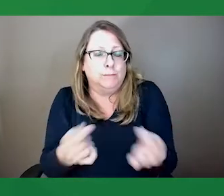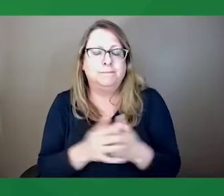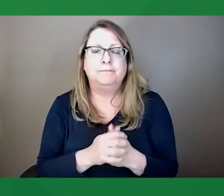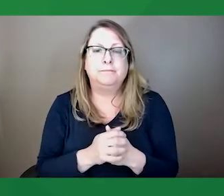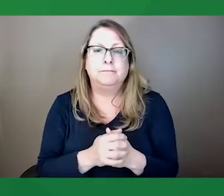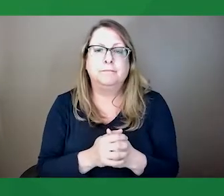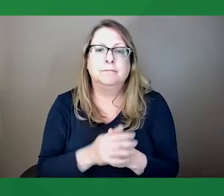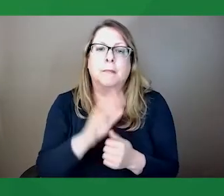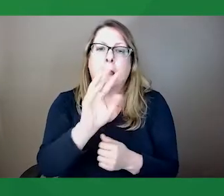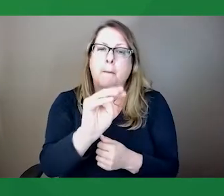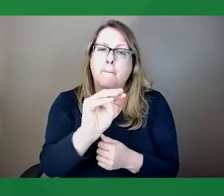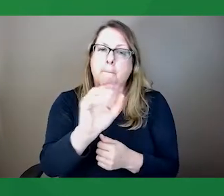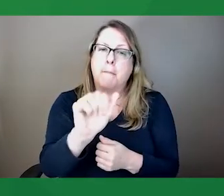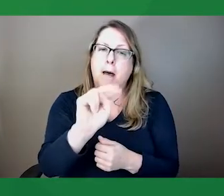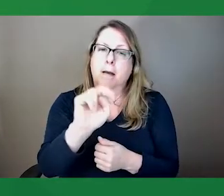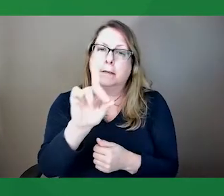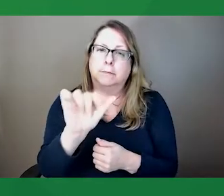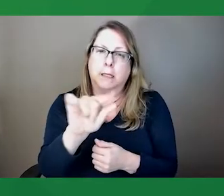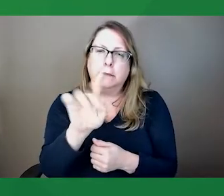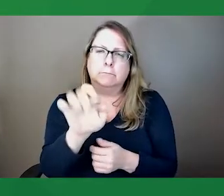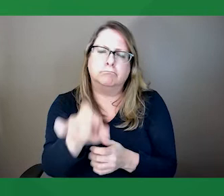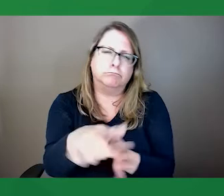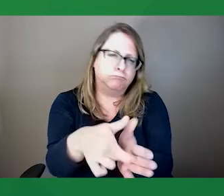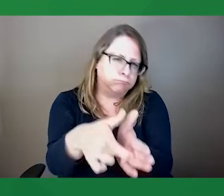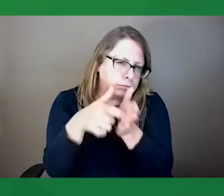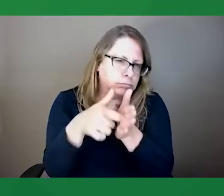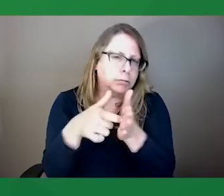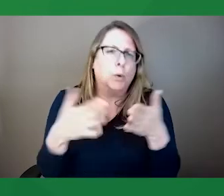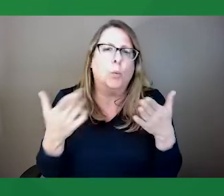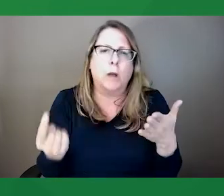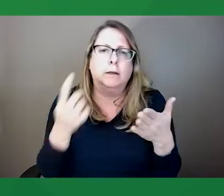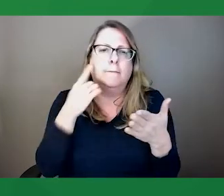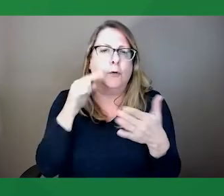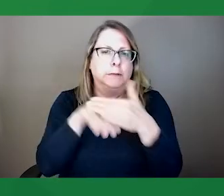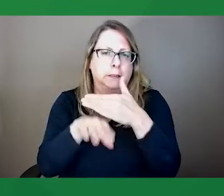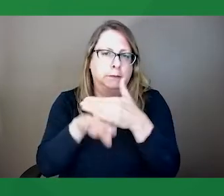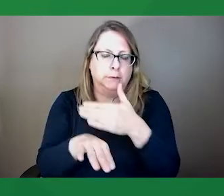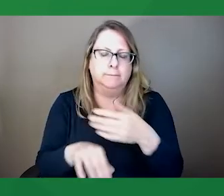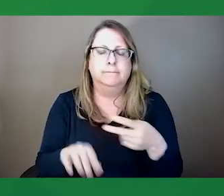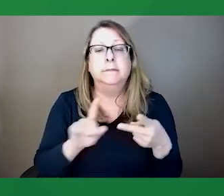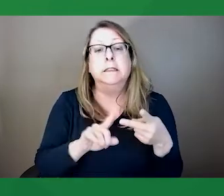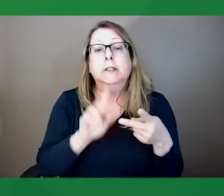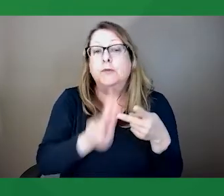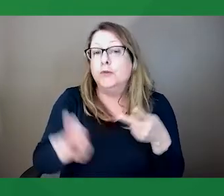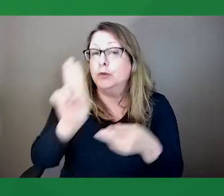Now his mandate in terms of accessibility, the organization or the university said